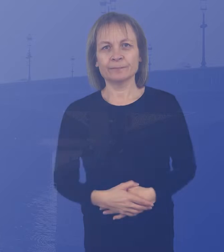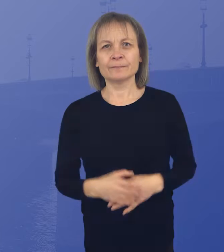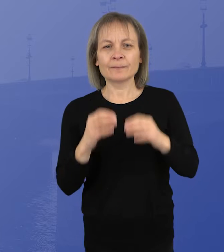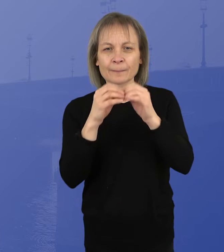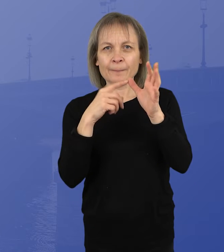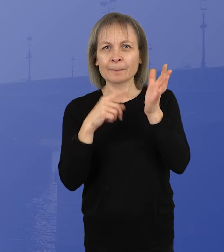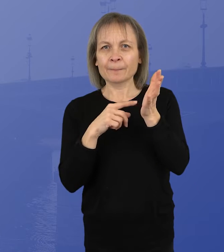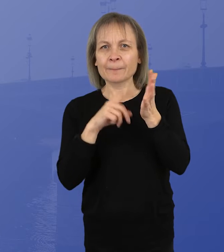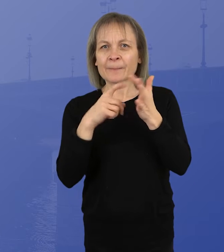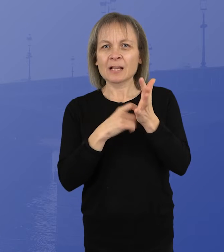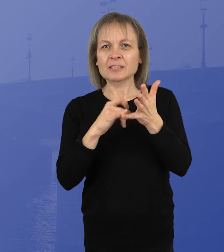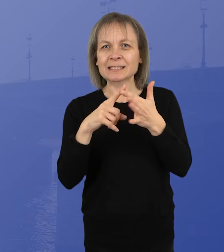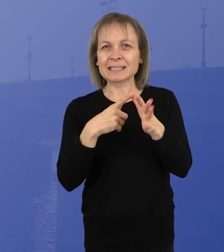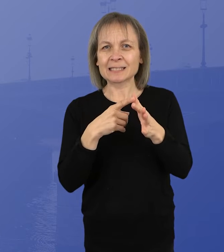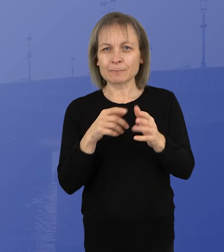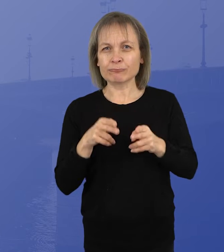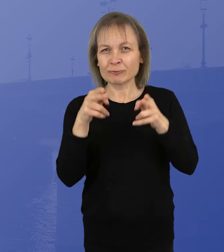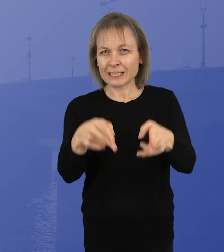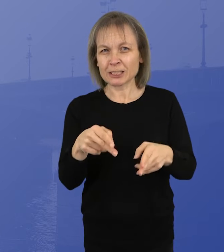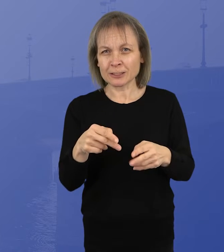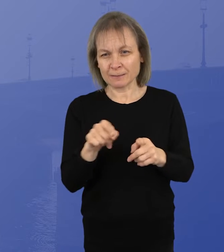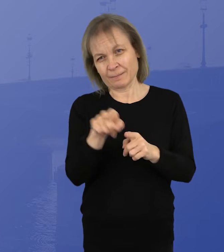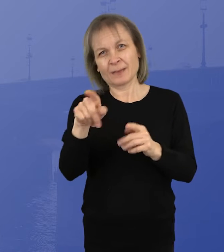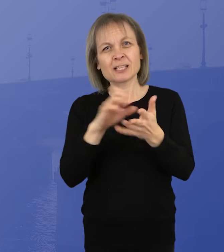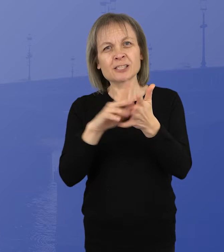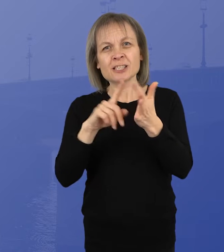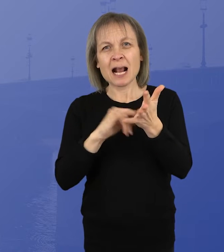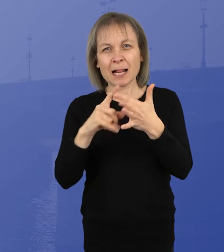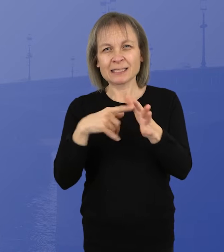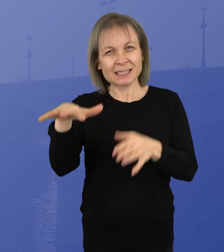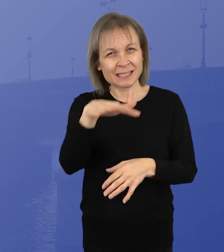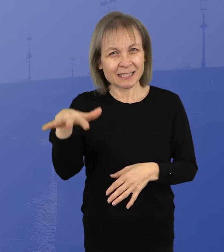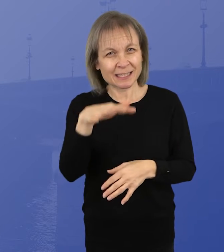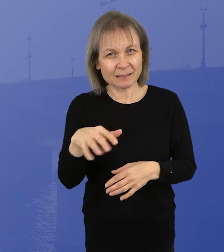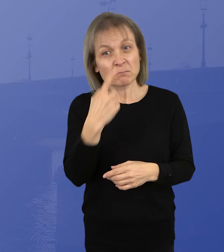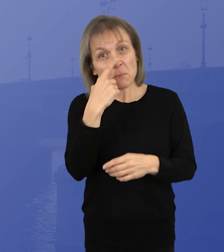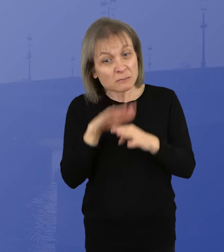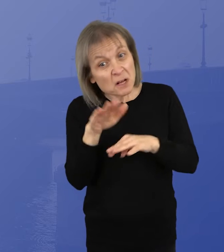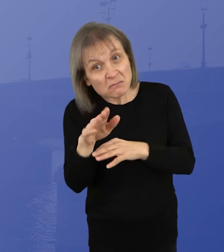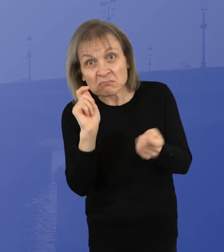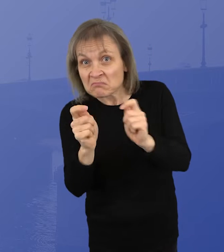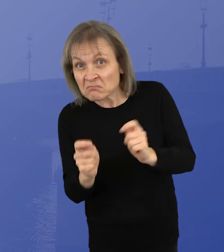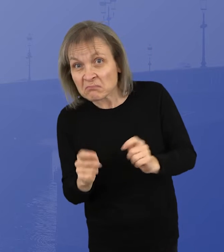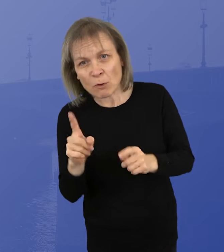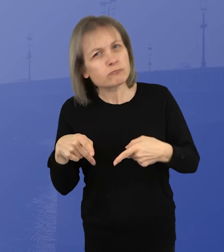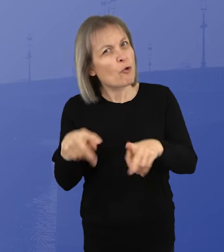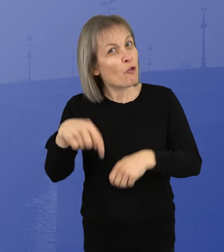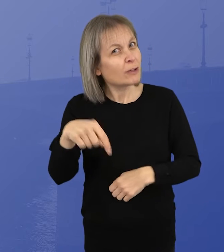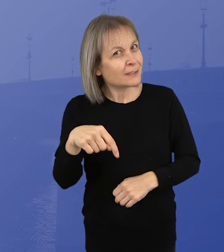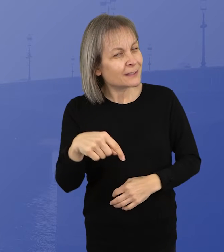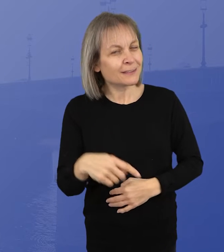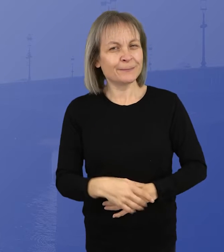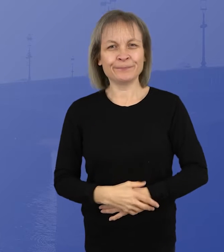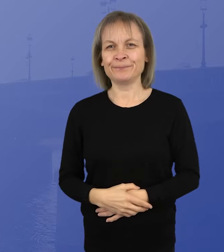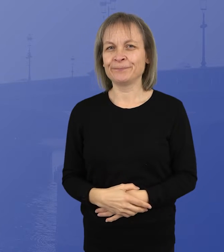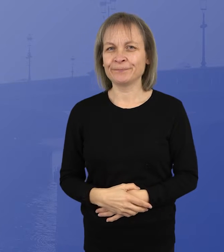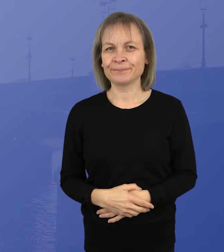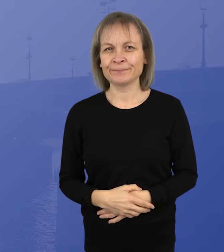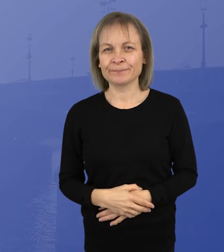Possible changes to roads around Battersea Bridge in Chelsea